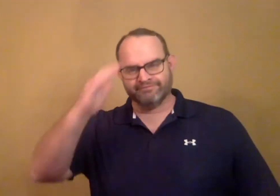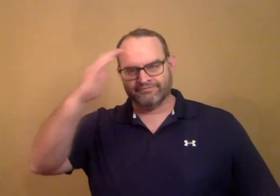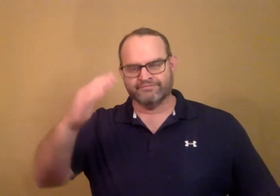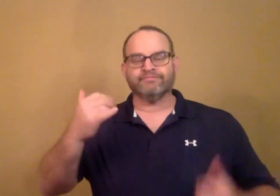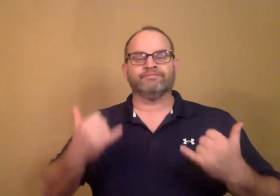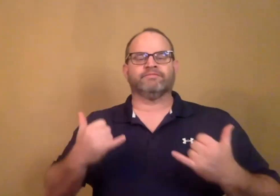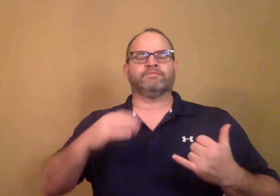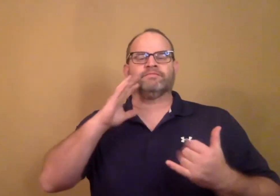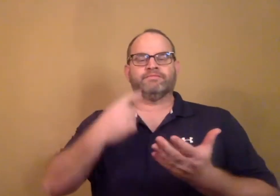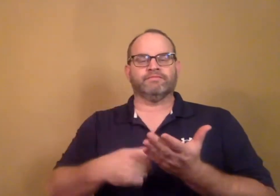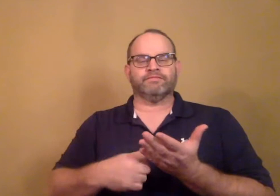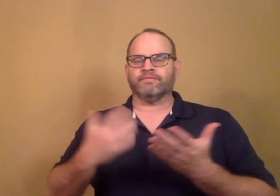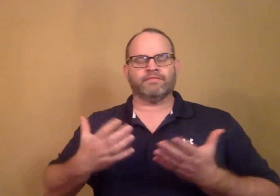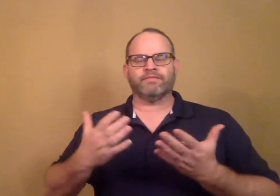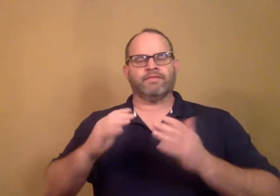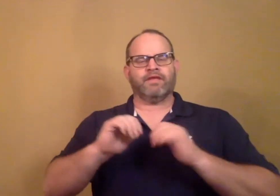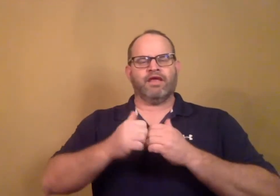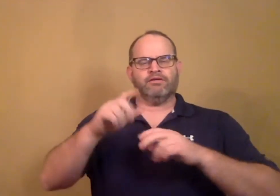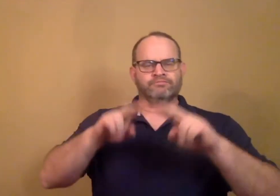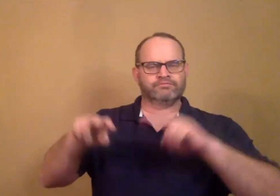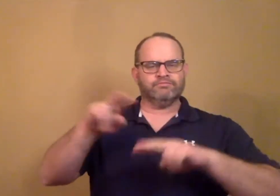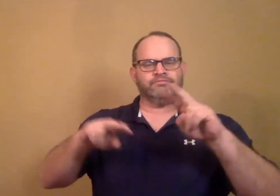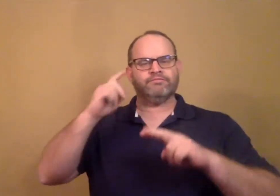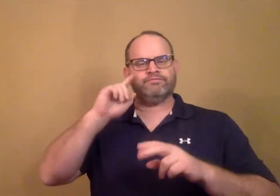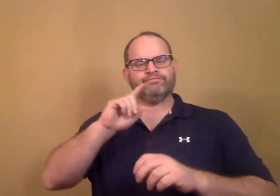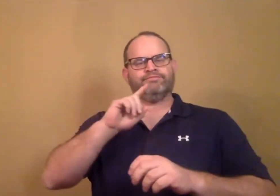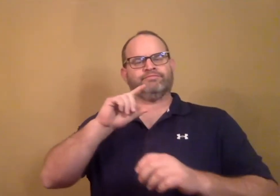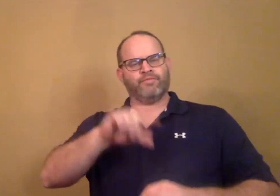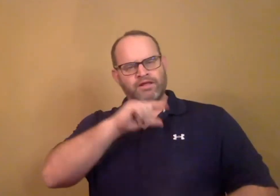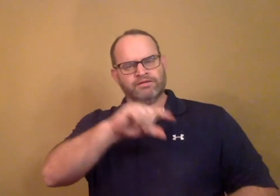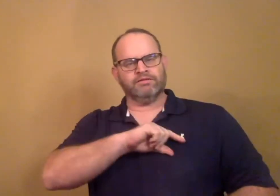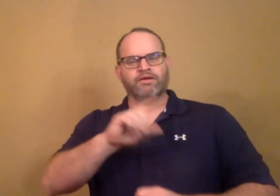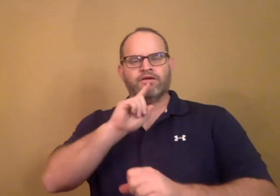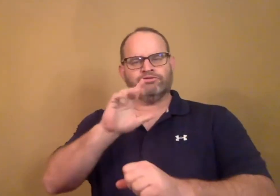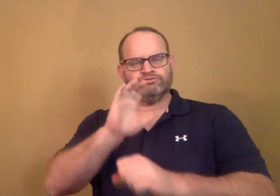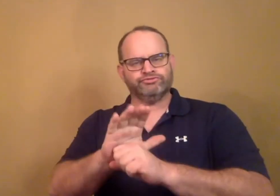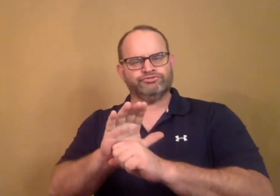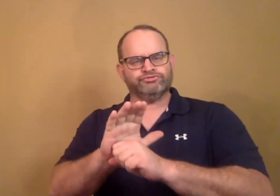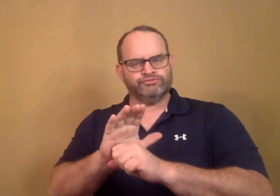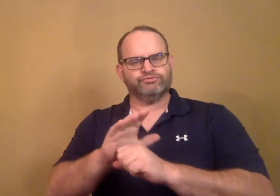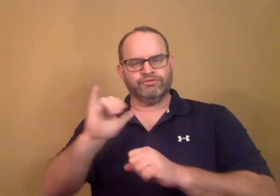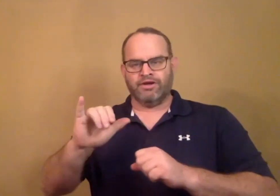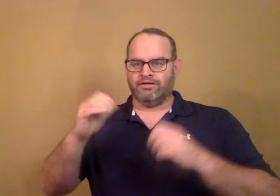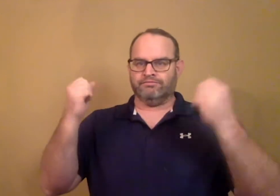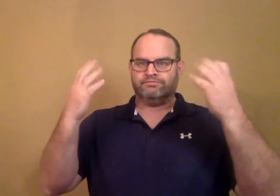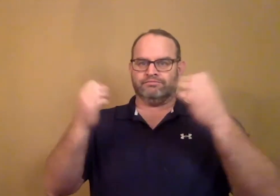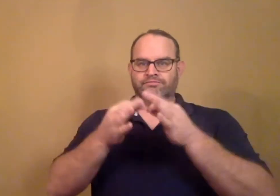Hi, I will discuss the process for evaluating sign language story content as part of quality assurance.